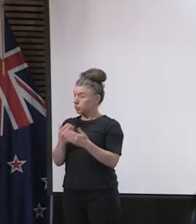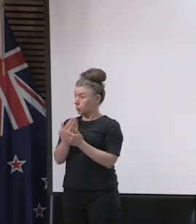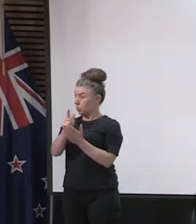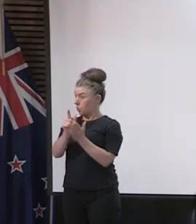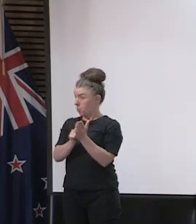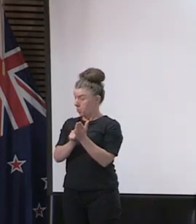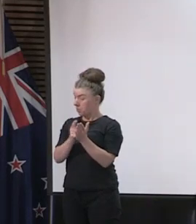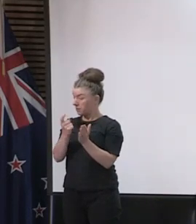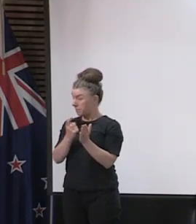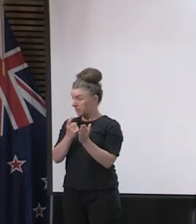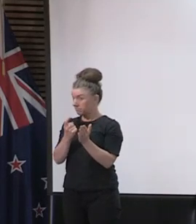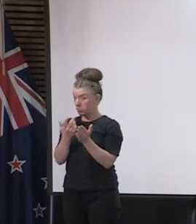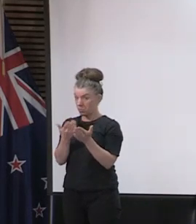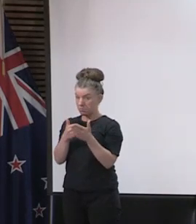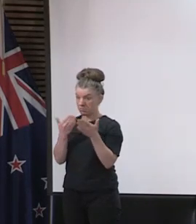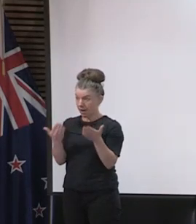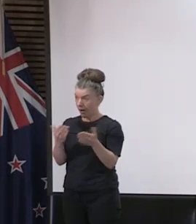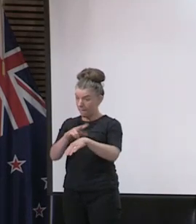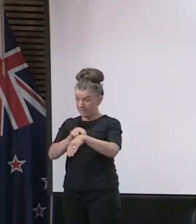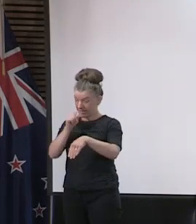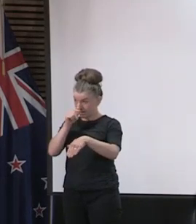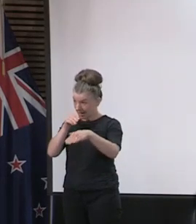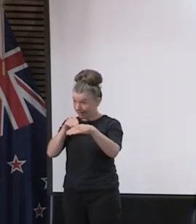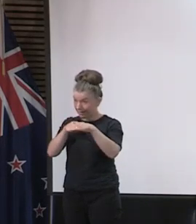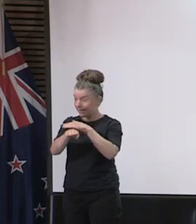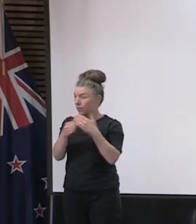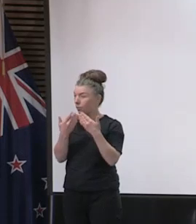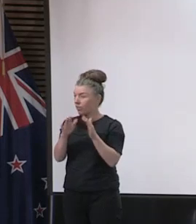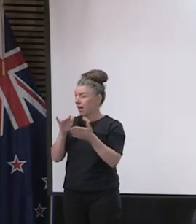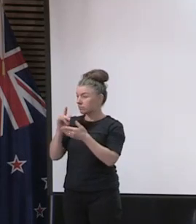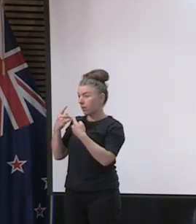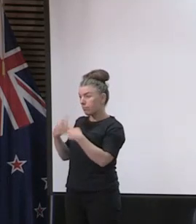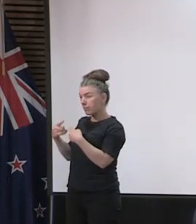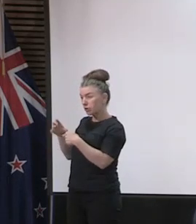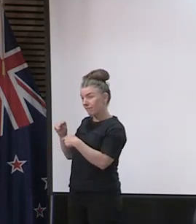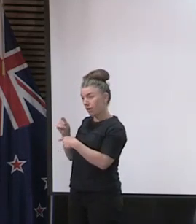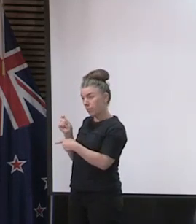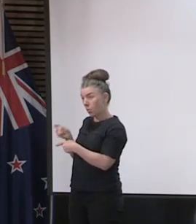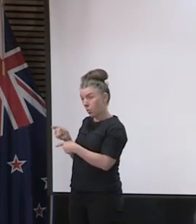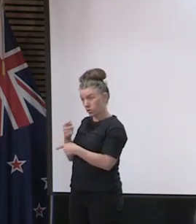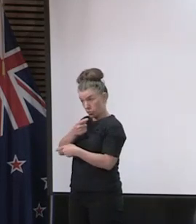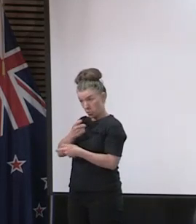Police have power under the public response bill to enter private businesses